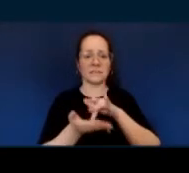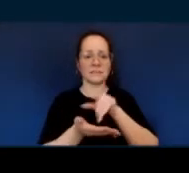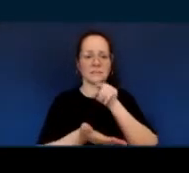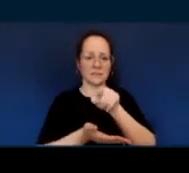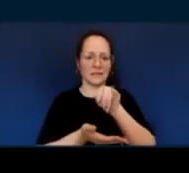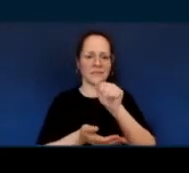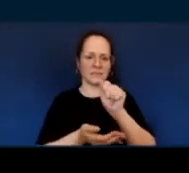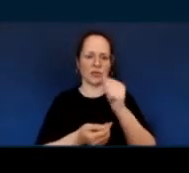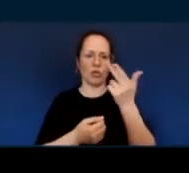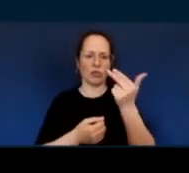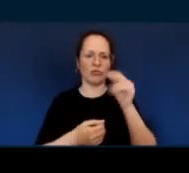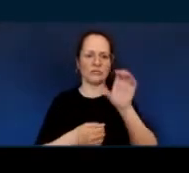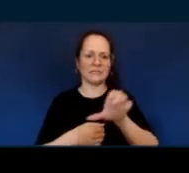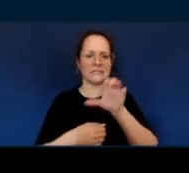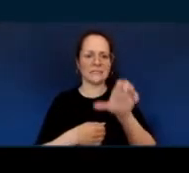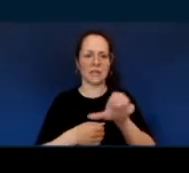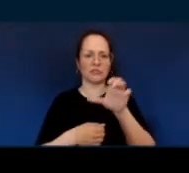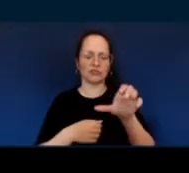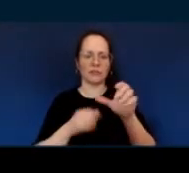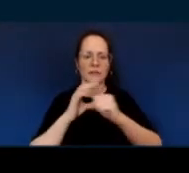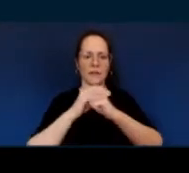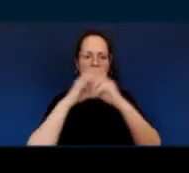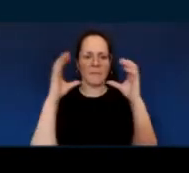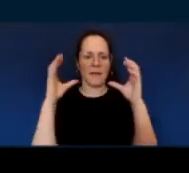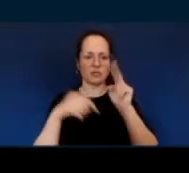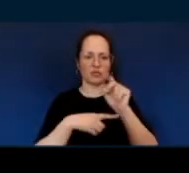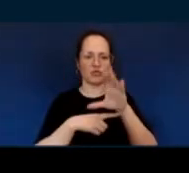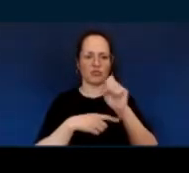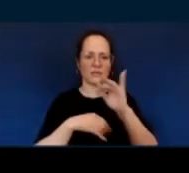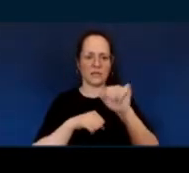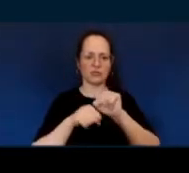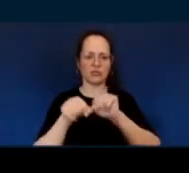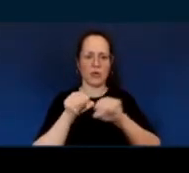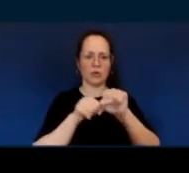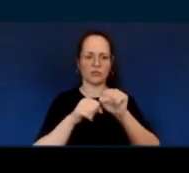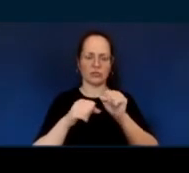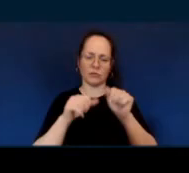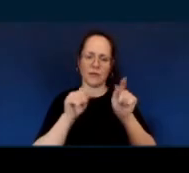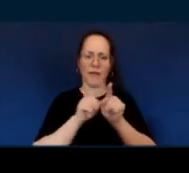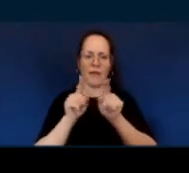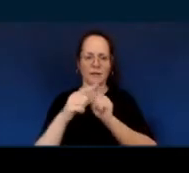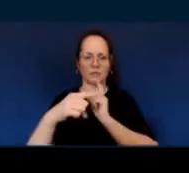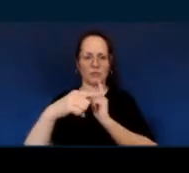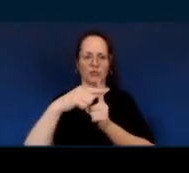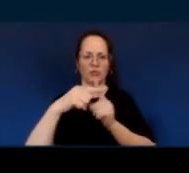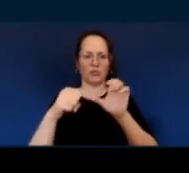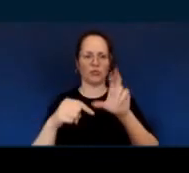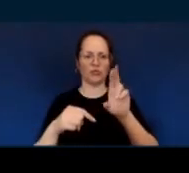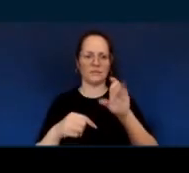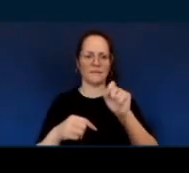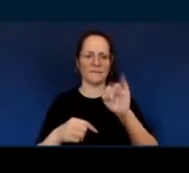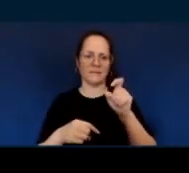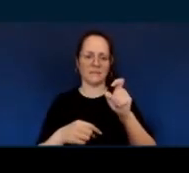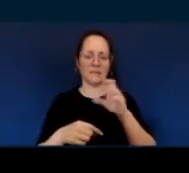13th CENTURY THAT IMAGINES THE UTERROUS AND RELATED STRUCTURES AS A CRUCIFIX AND THENOT RIGHT IS A WOOD BLOCK PRINT FROM